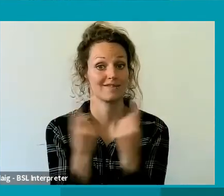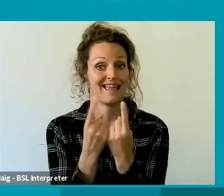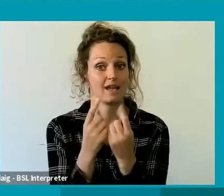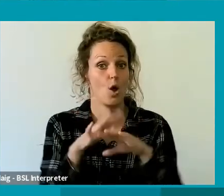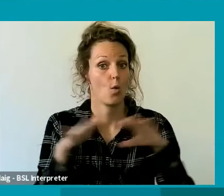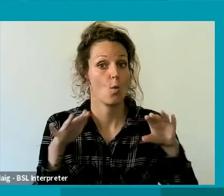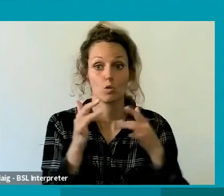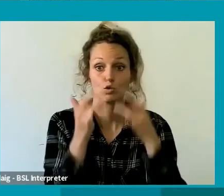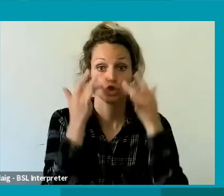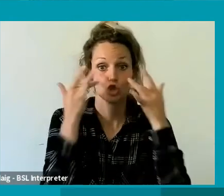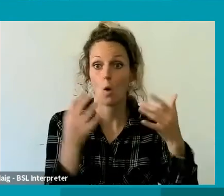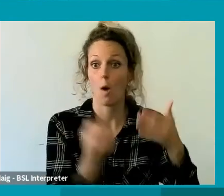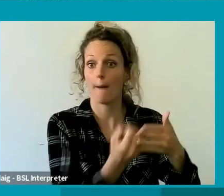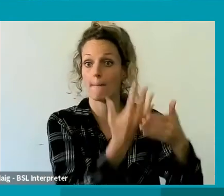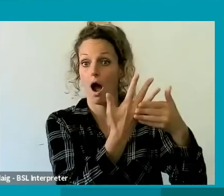up publicly on your profile.